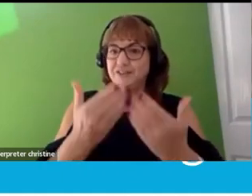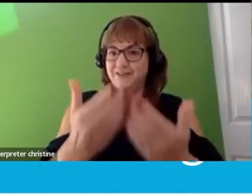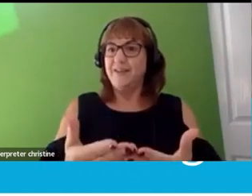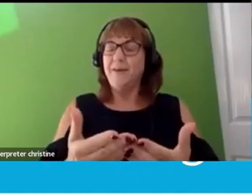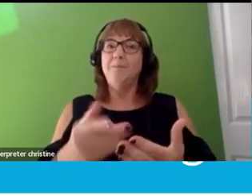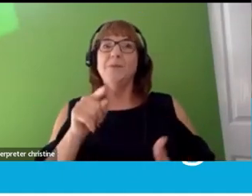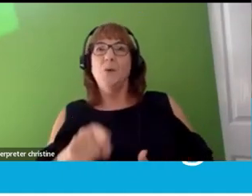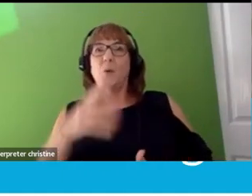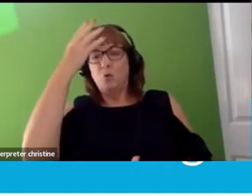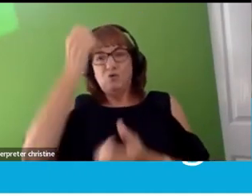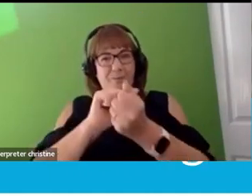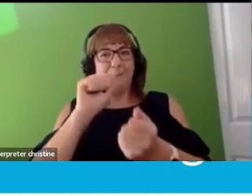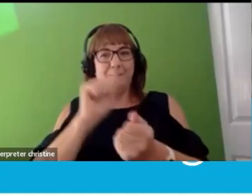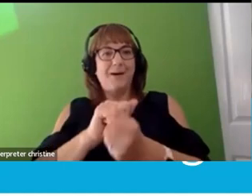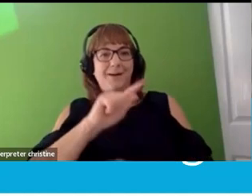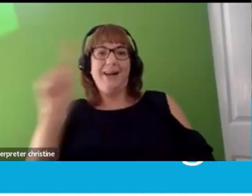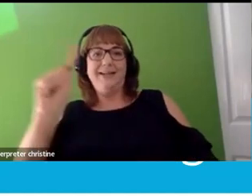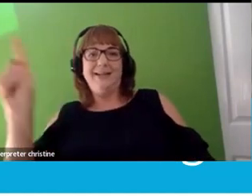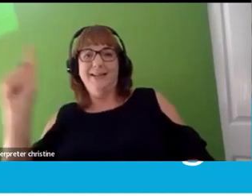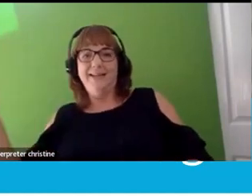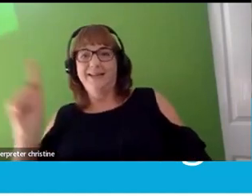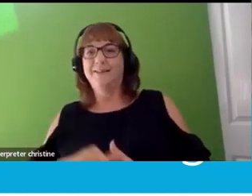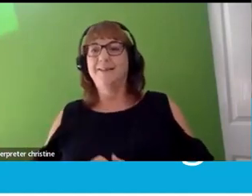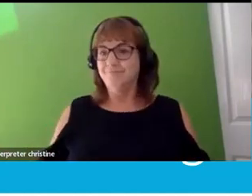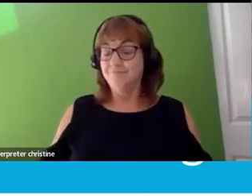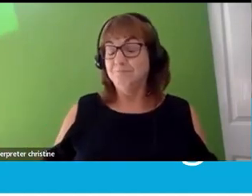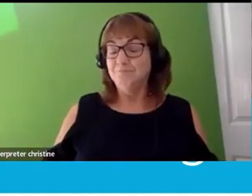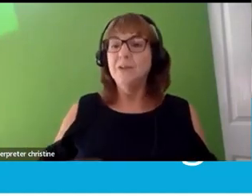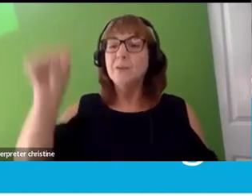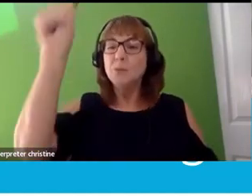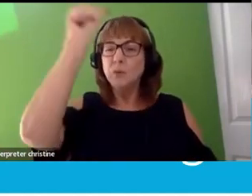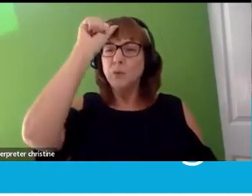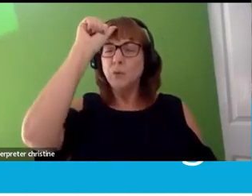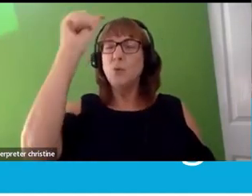see that the Lord is good' in the Psalms don't we? We know that we can know God's goodness